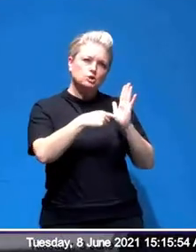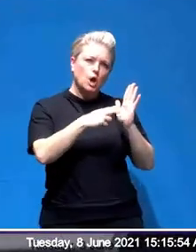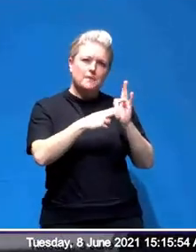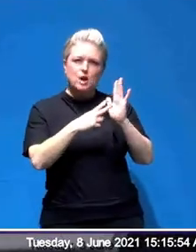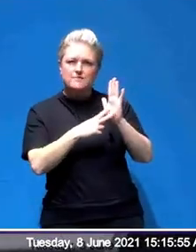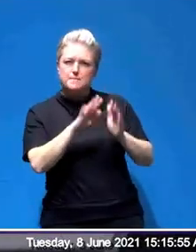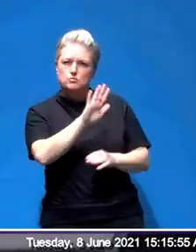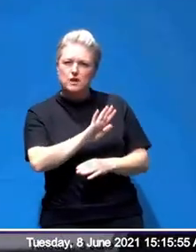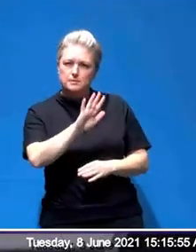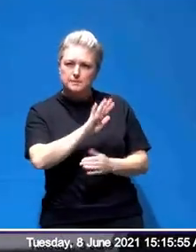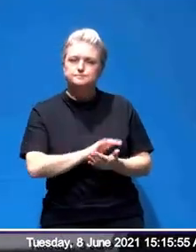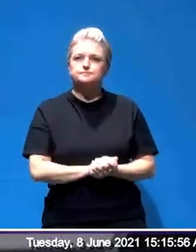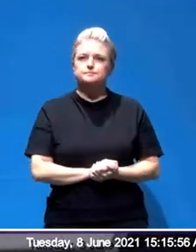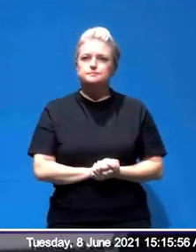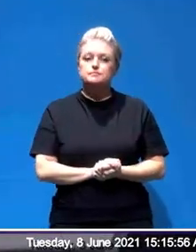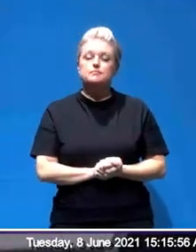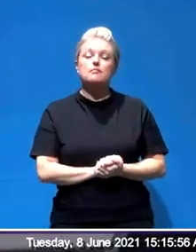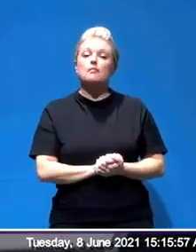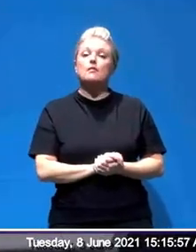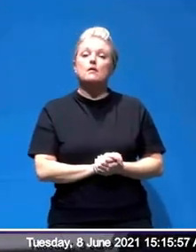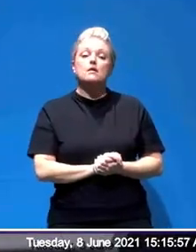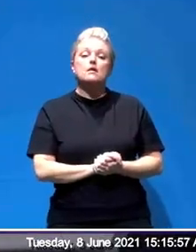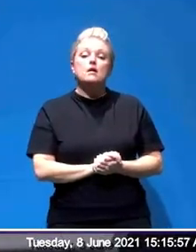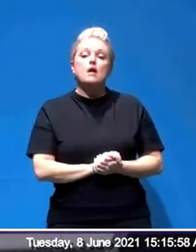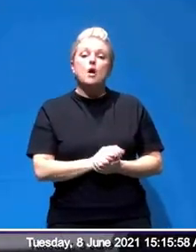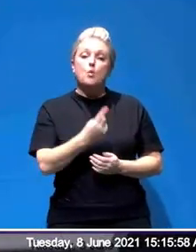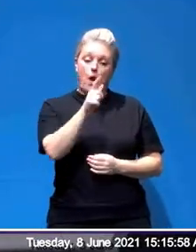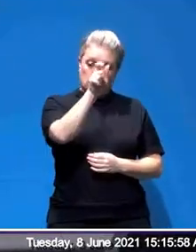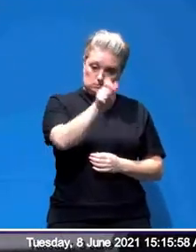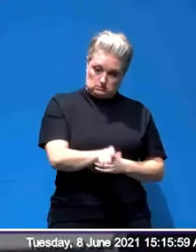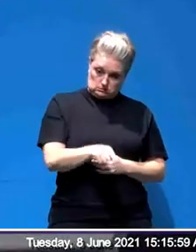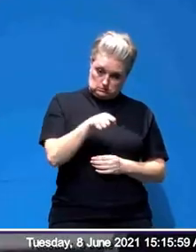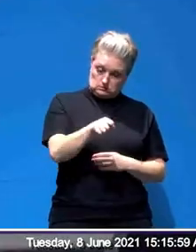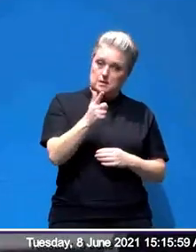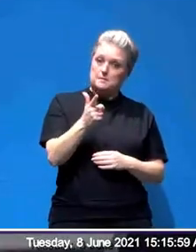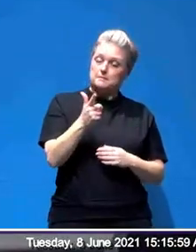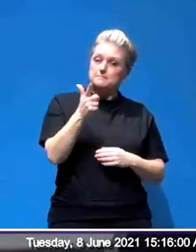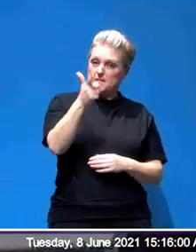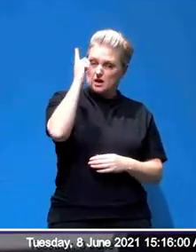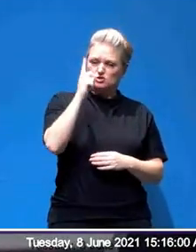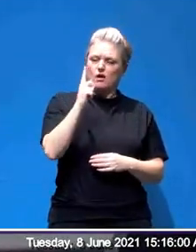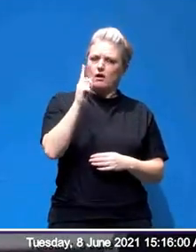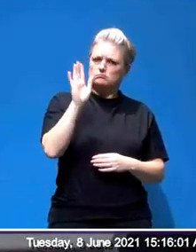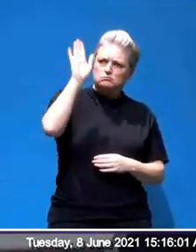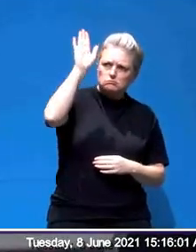And one of the area managers that I met with had mentioned N Street to me as a